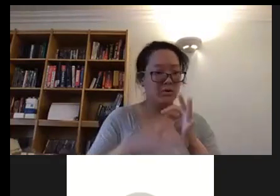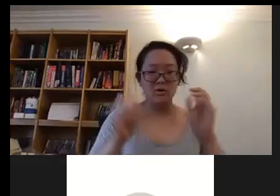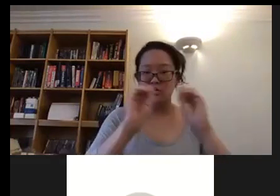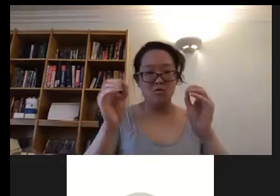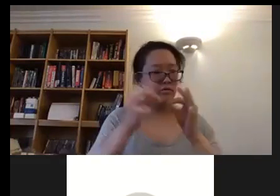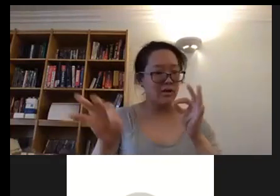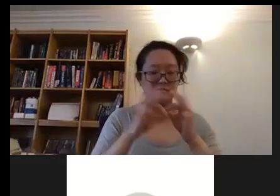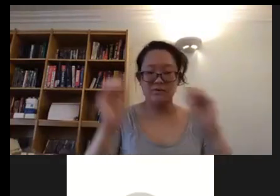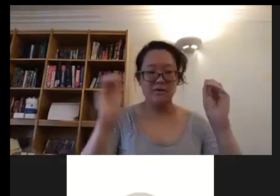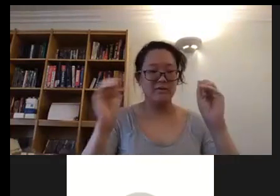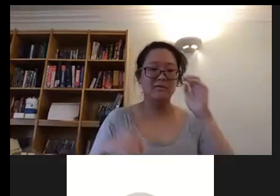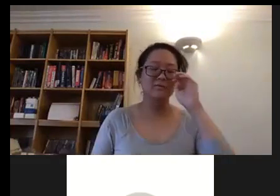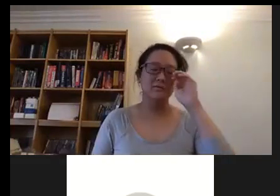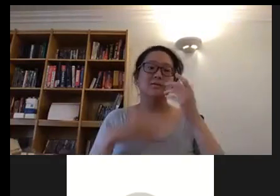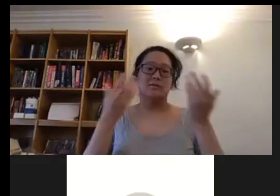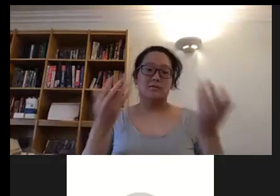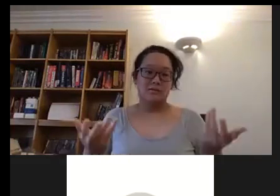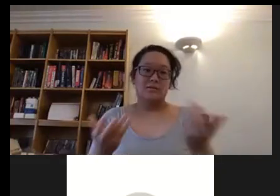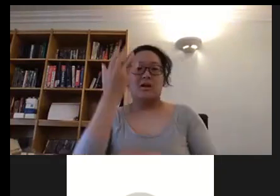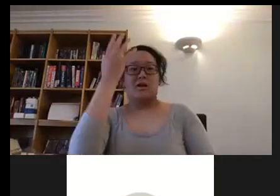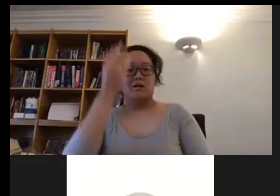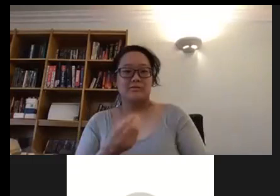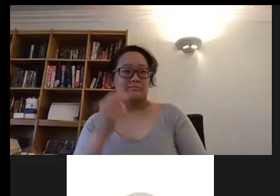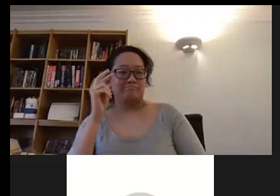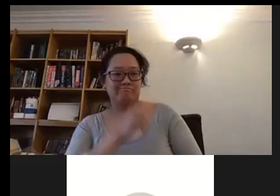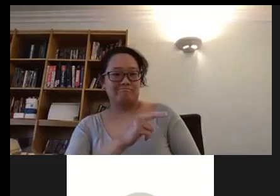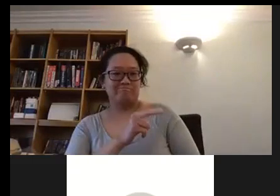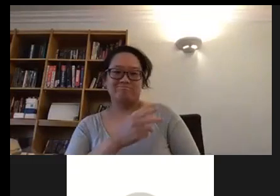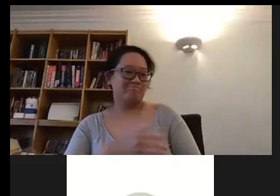but so far there's been no interpretation accompanying those.